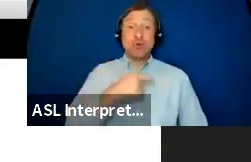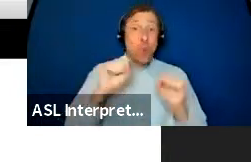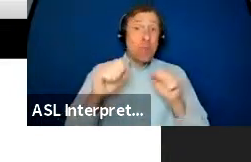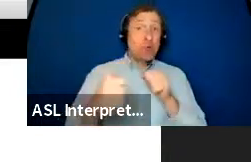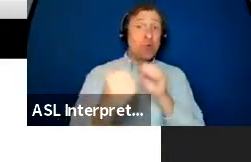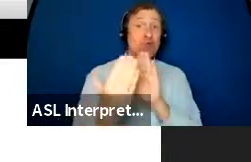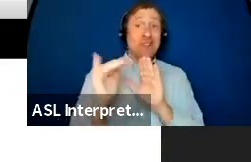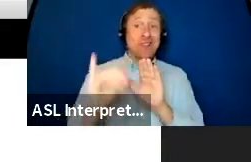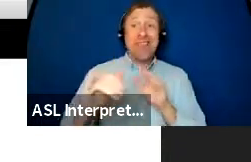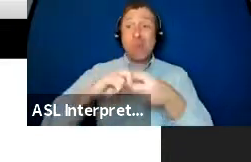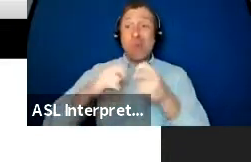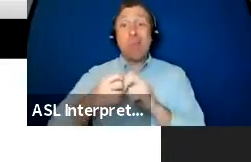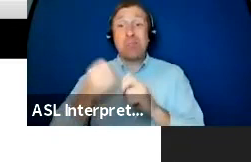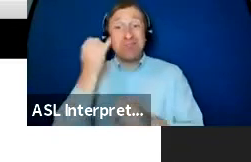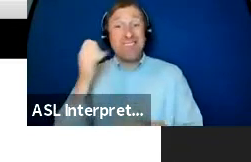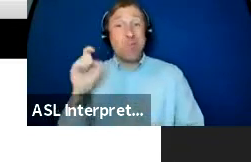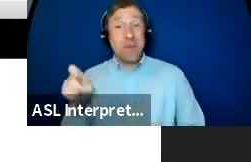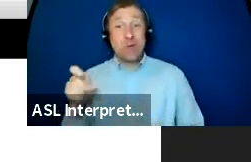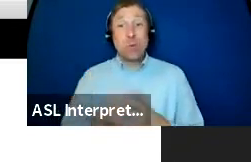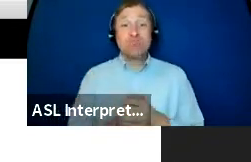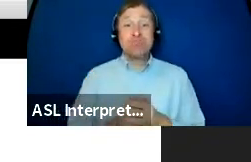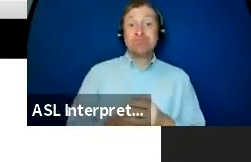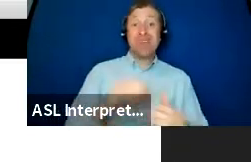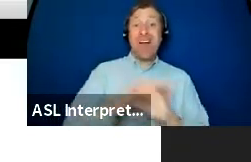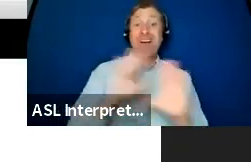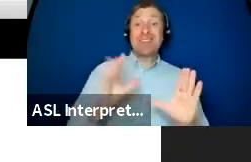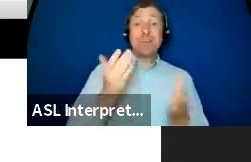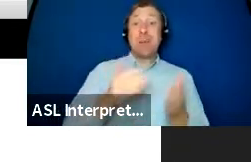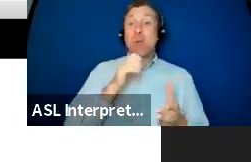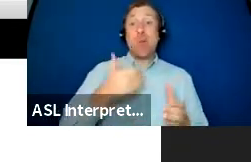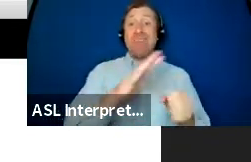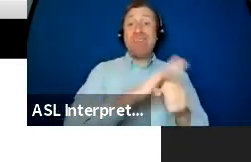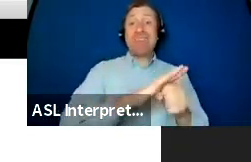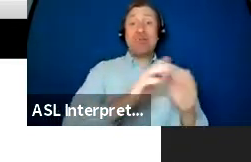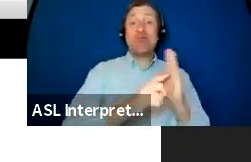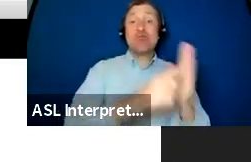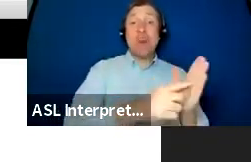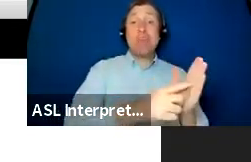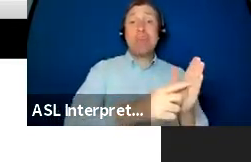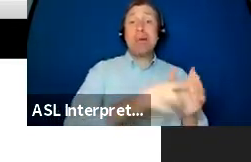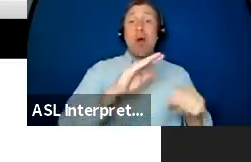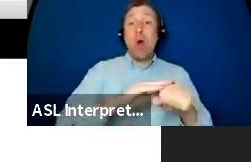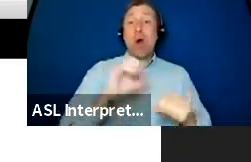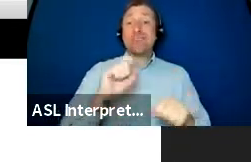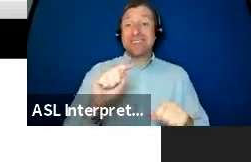Obviously we may, or, you know, we may or may not have a field rep on set on that particular, at that particular moment on that particular production.